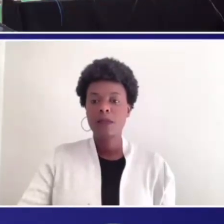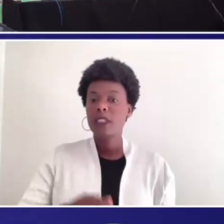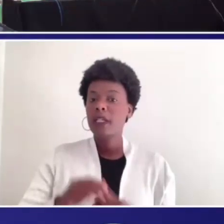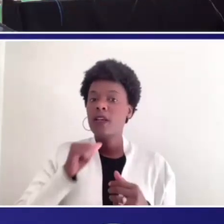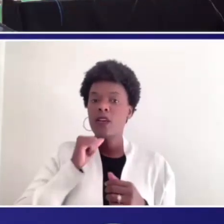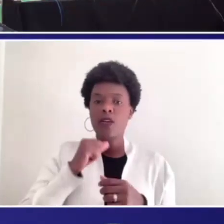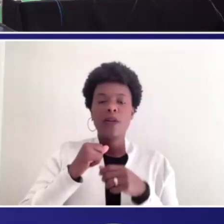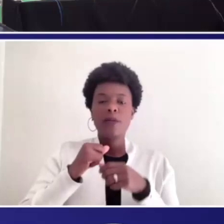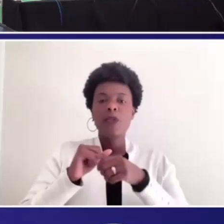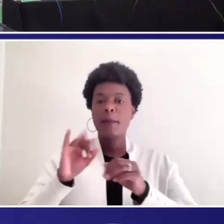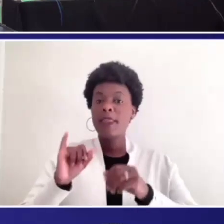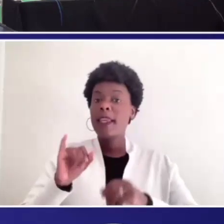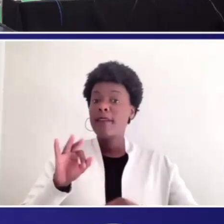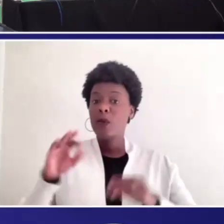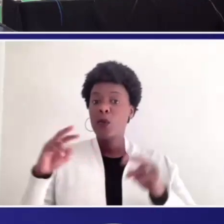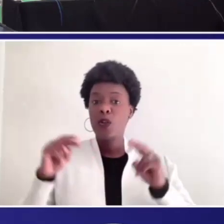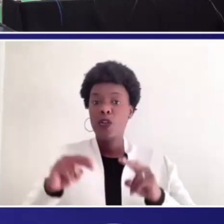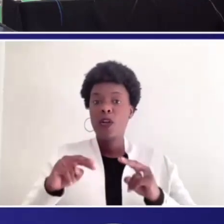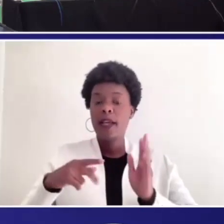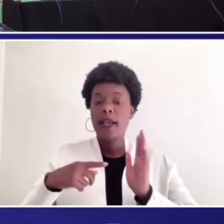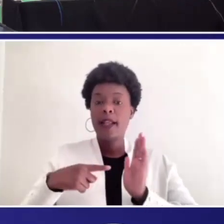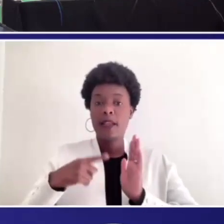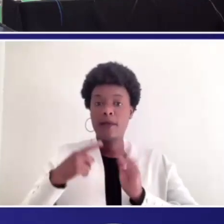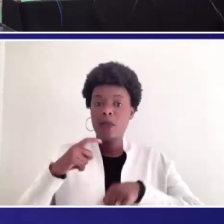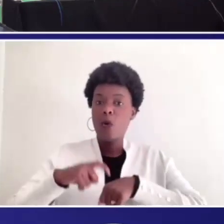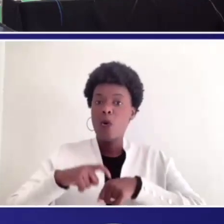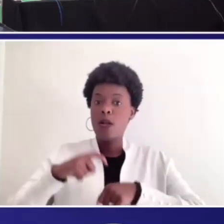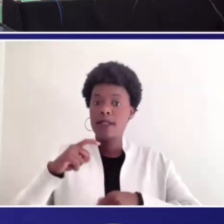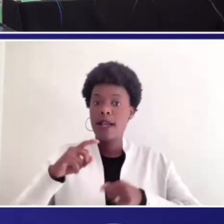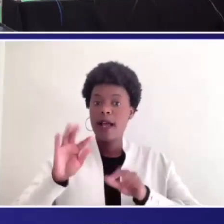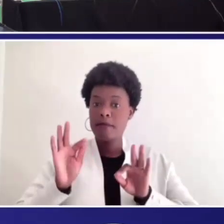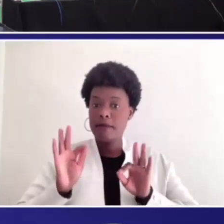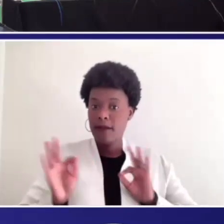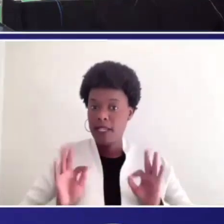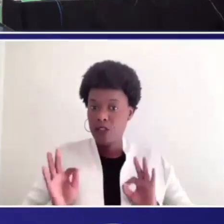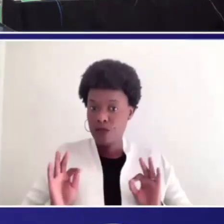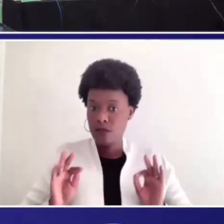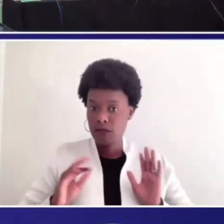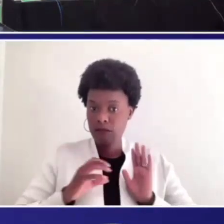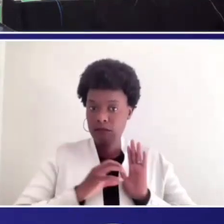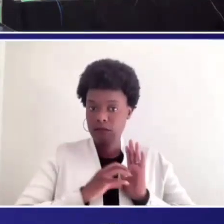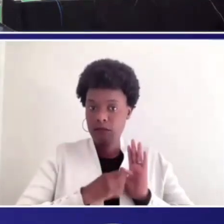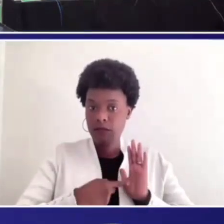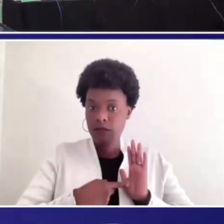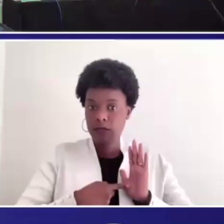so if you look at what the due -- the on-time definition is -- so if you're paying -- you're in January.